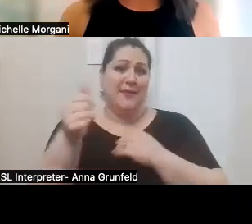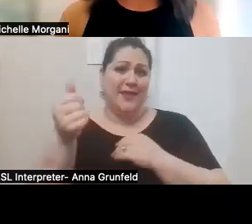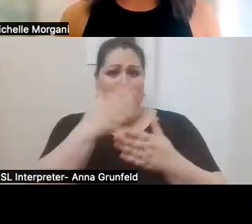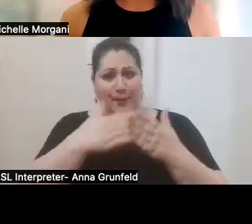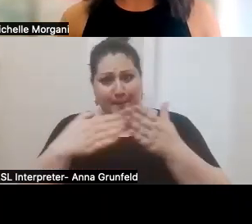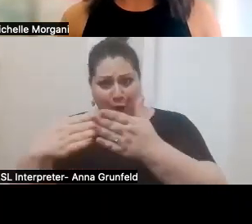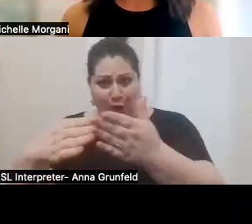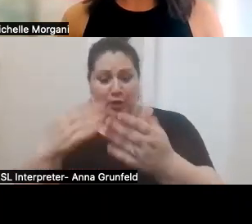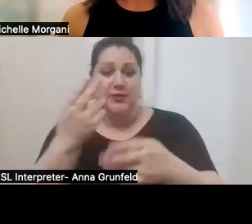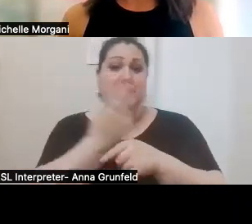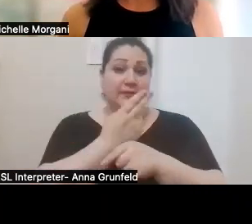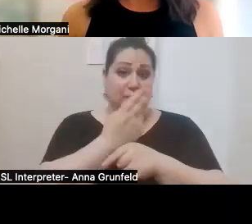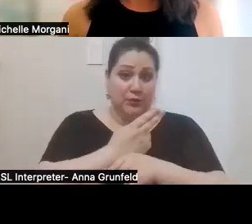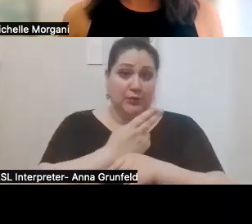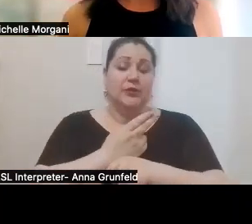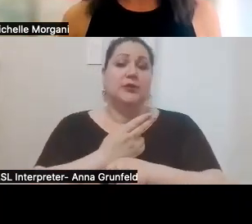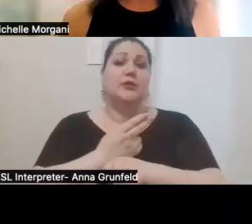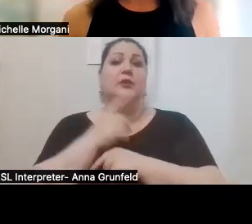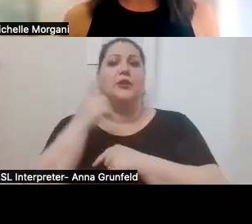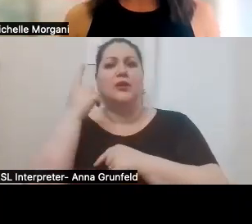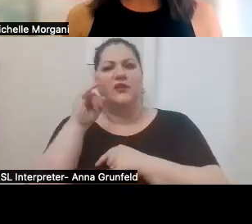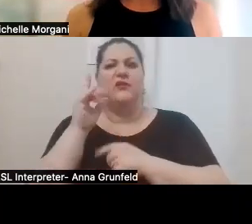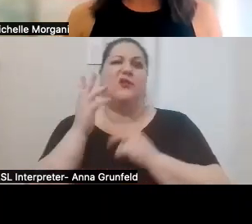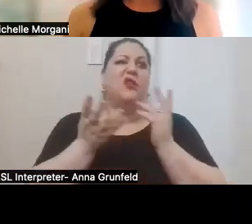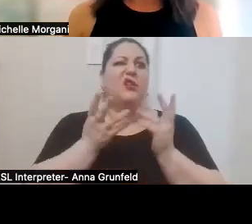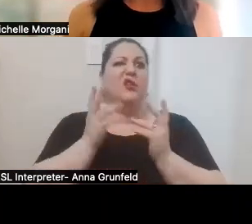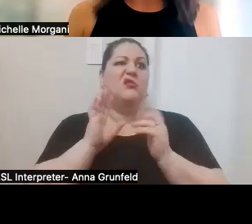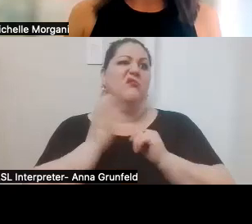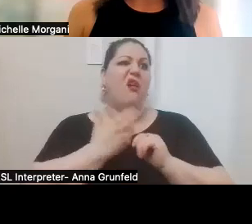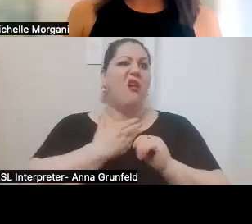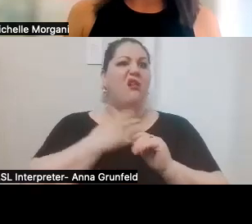for our sort of our intake or assessment around technology.